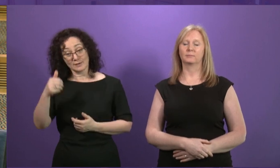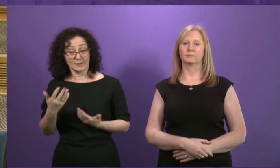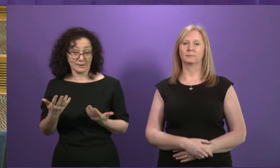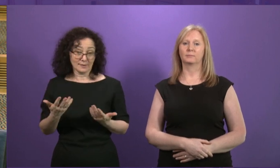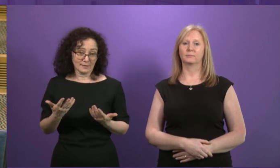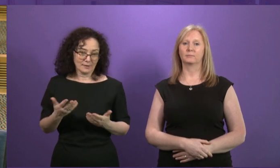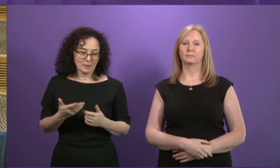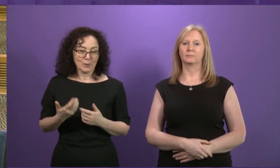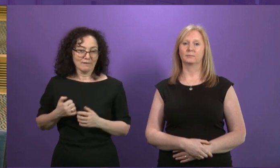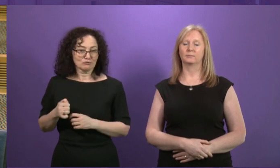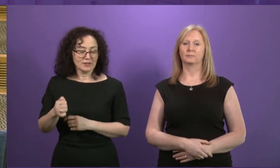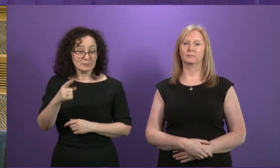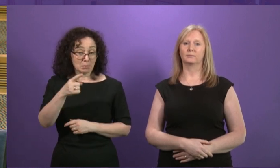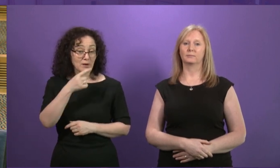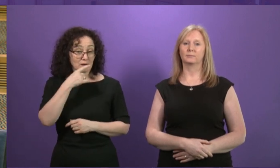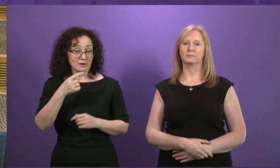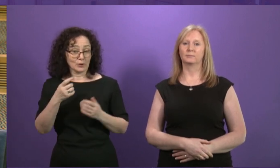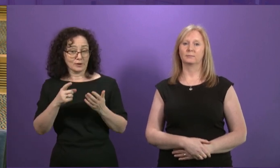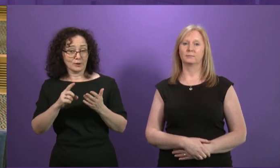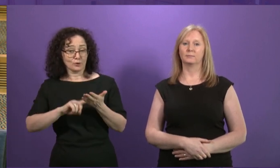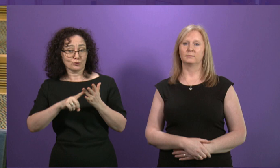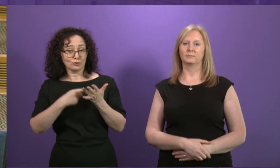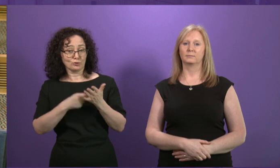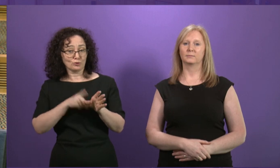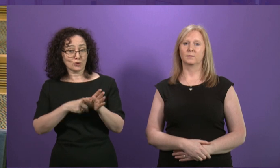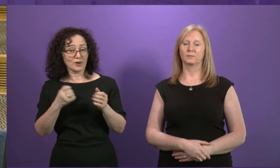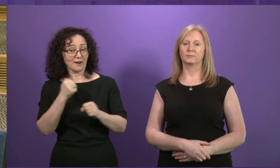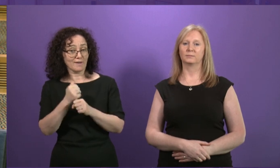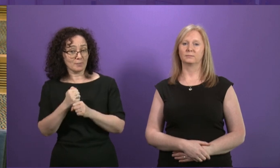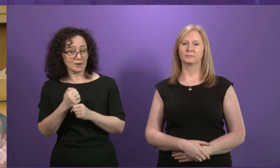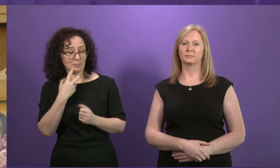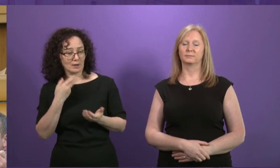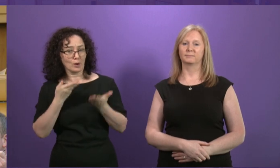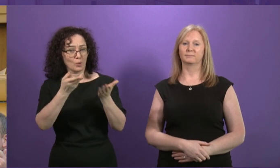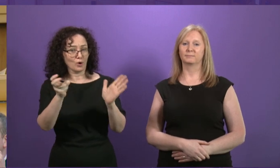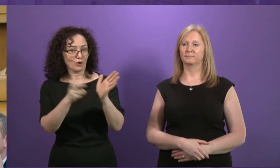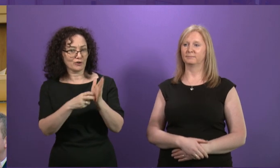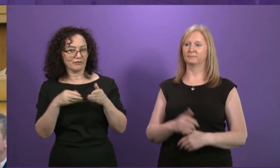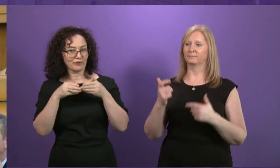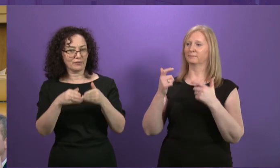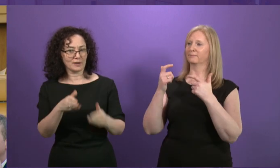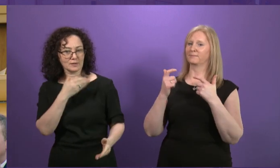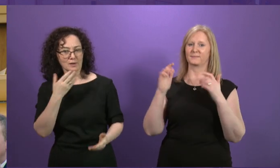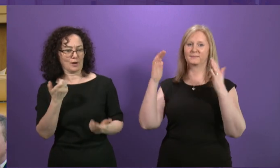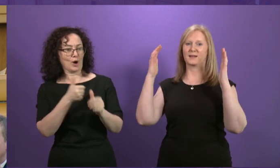the United Kingdom Tory Government does not check that its ferry contractors have ferries.